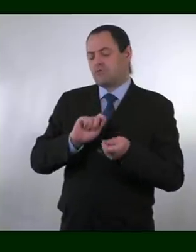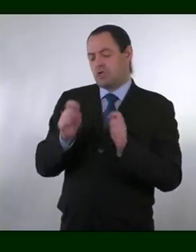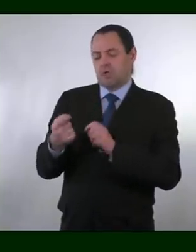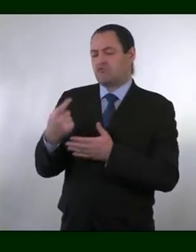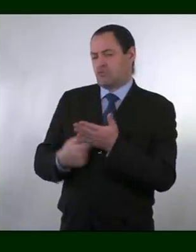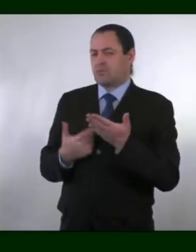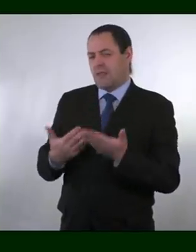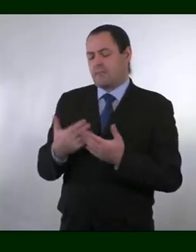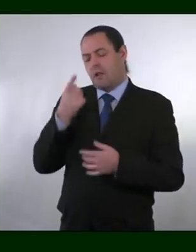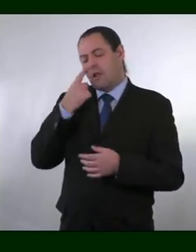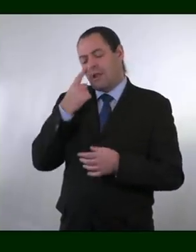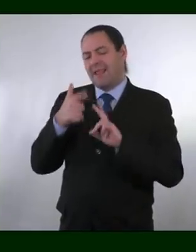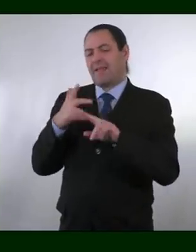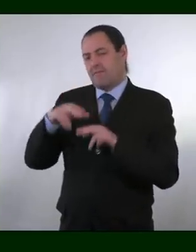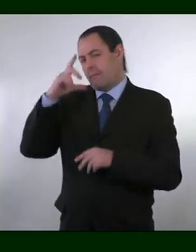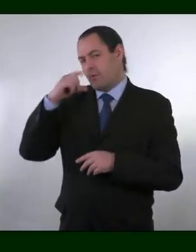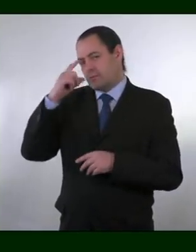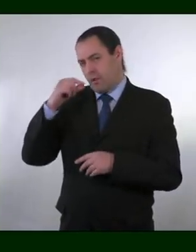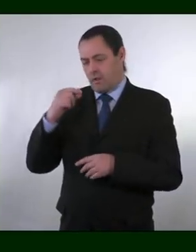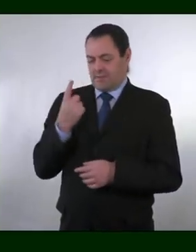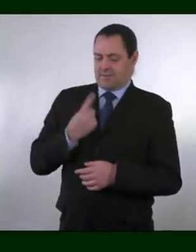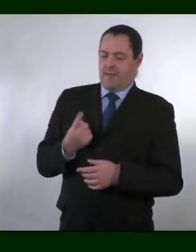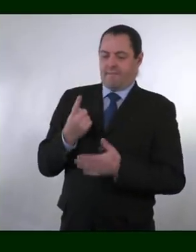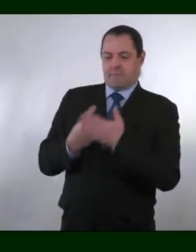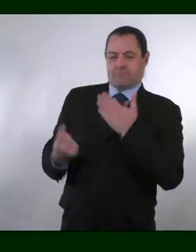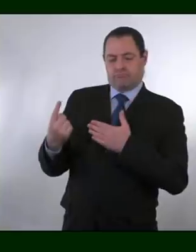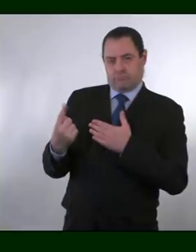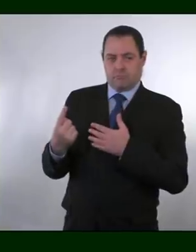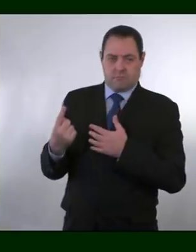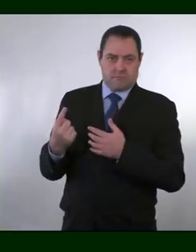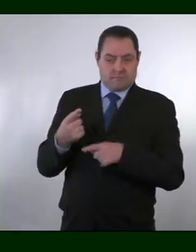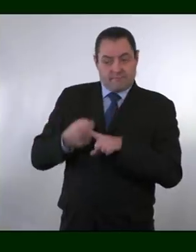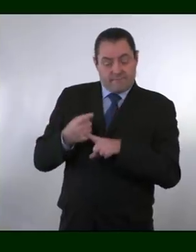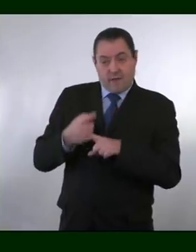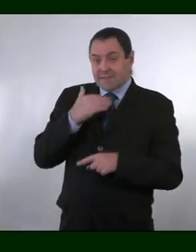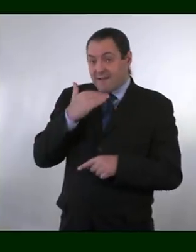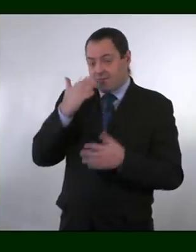for every category of self-isolation. Whether it will come fast enough for me, I do not know, but I